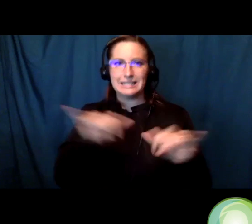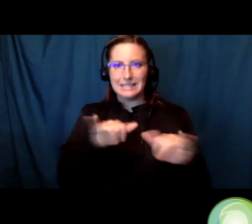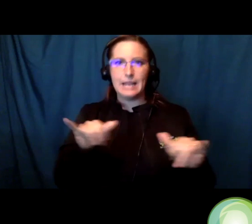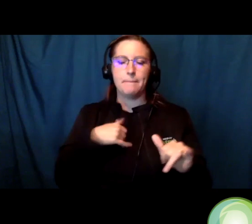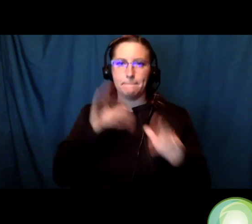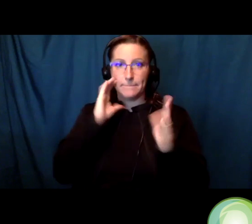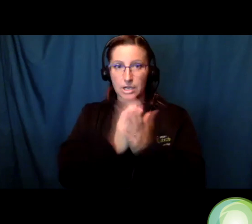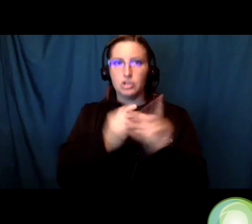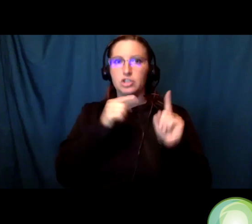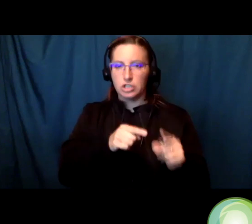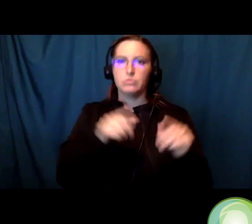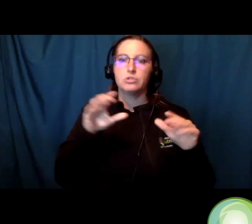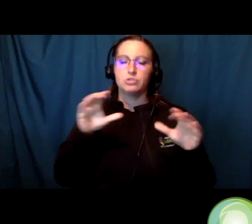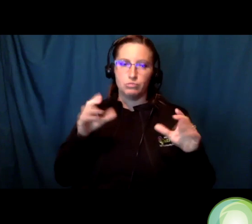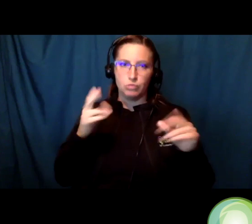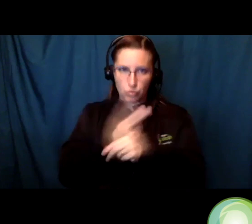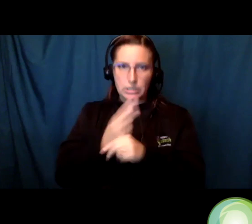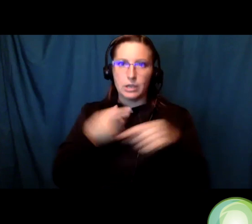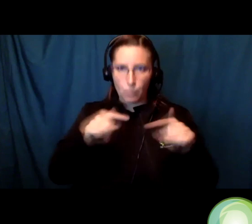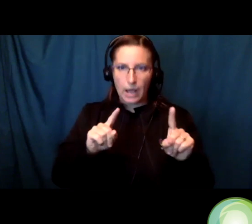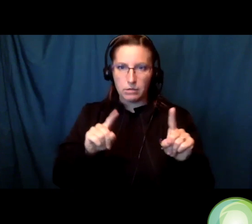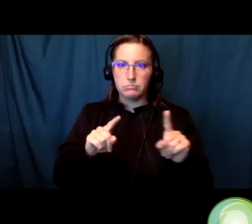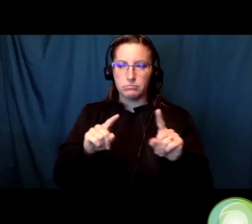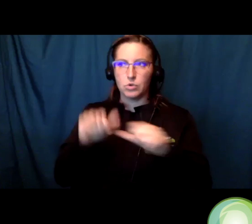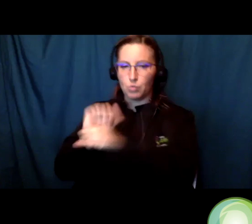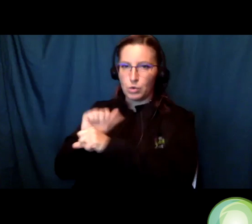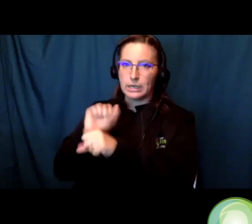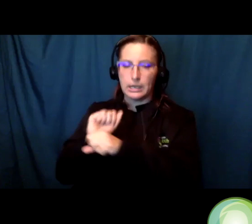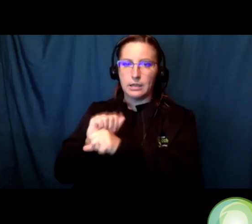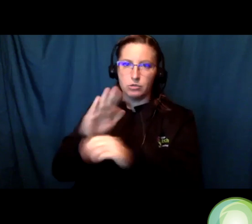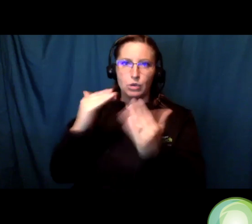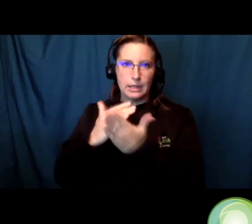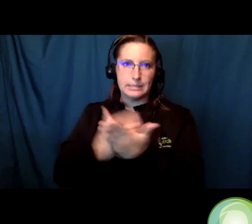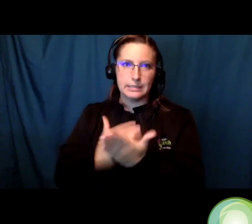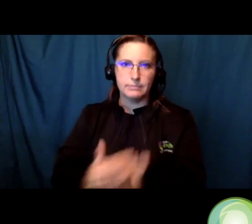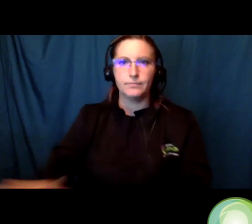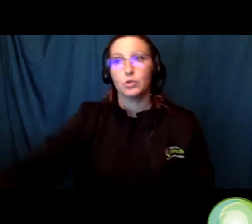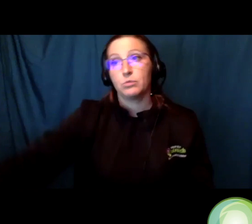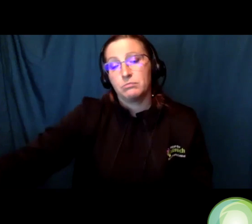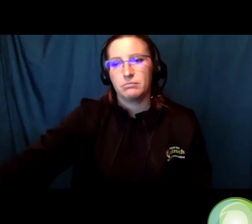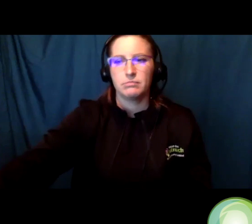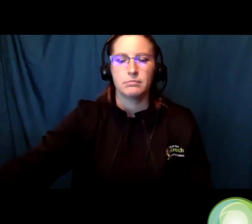while she...while you worked on your um your lesson plan. So maybe for older kids,